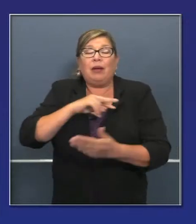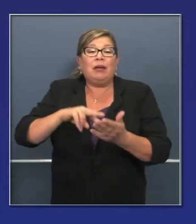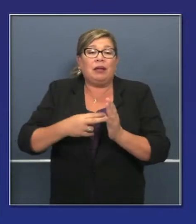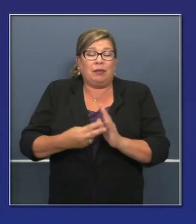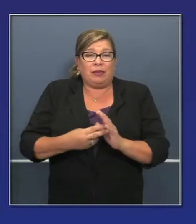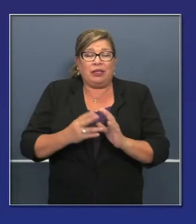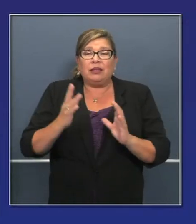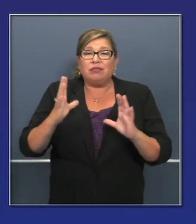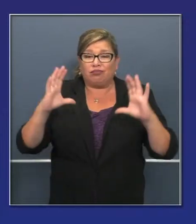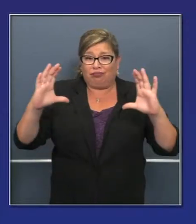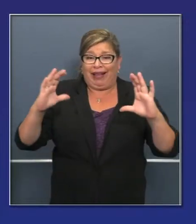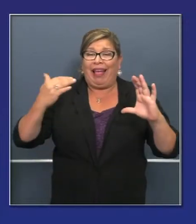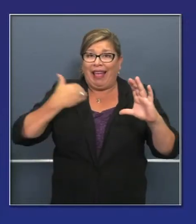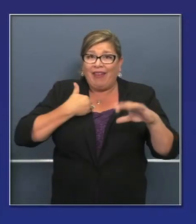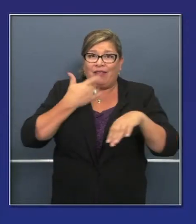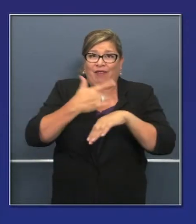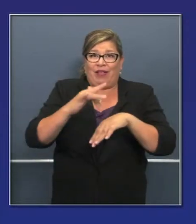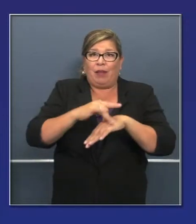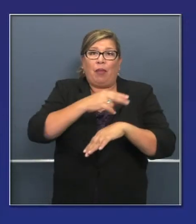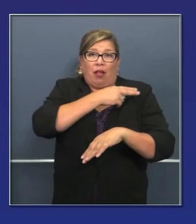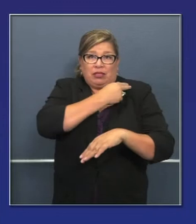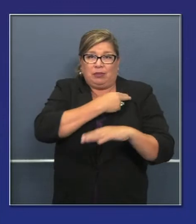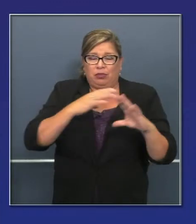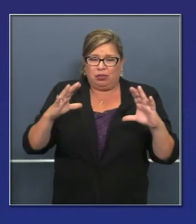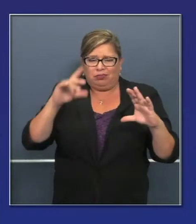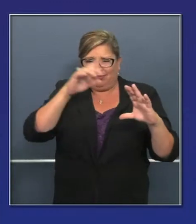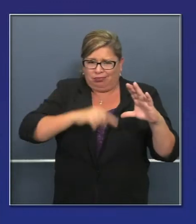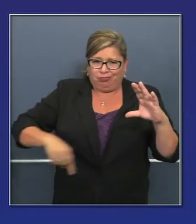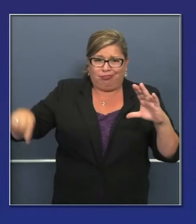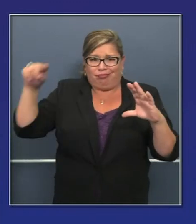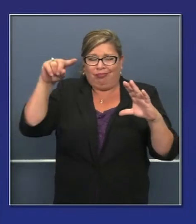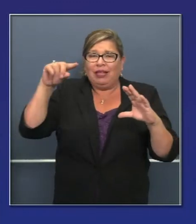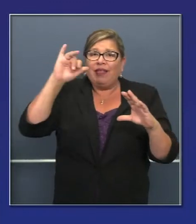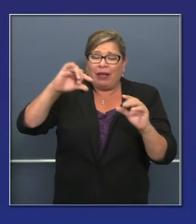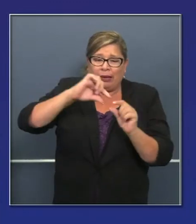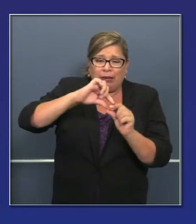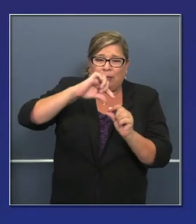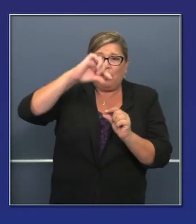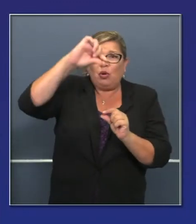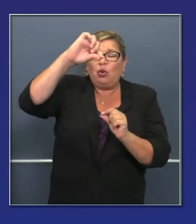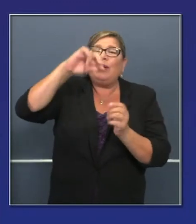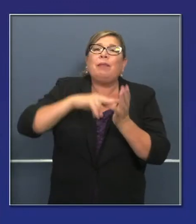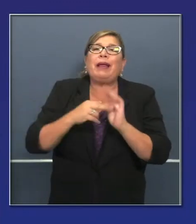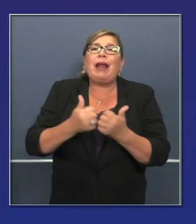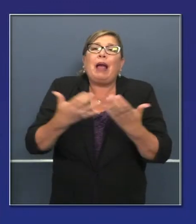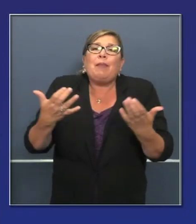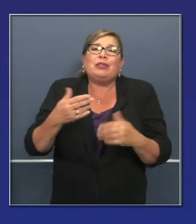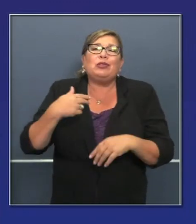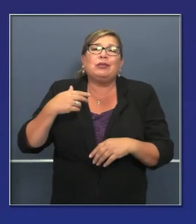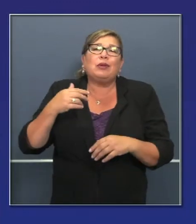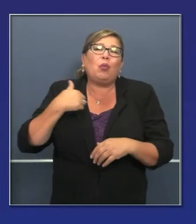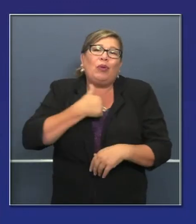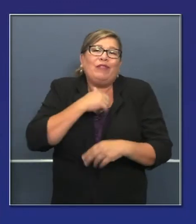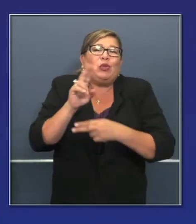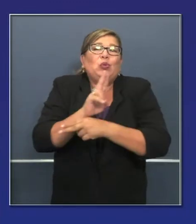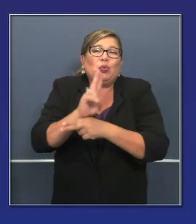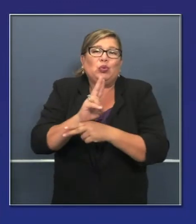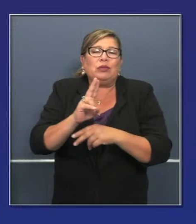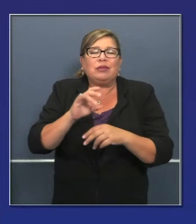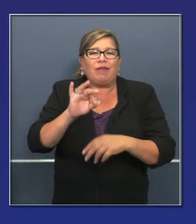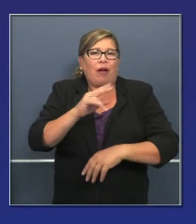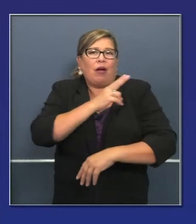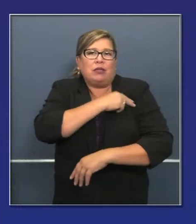don't we mark that specifically 8% of our total hospital capacity just based on our Serge beds